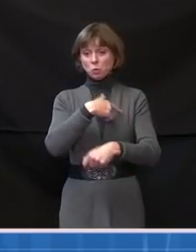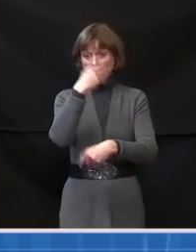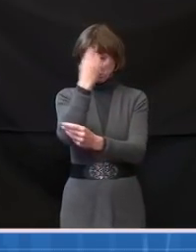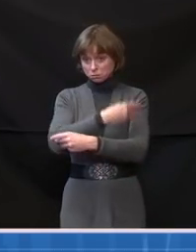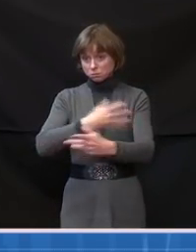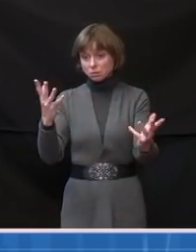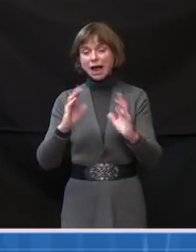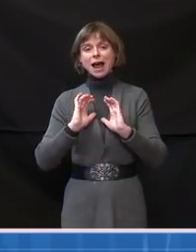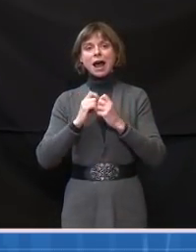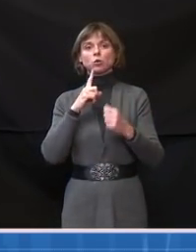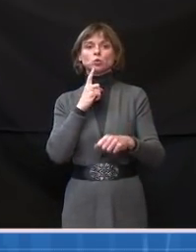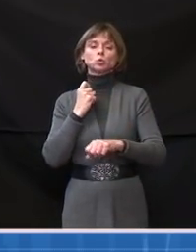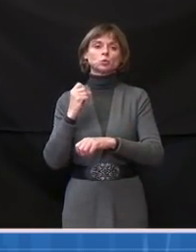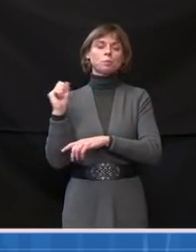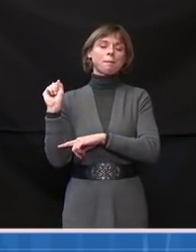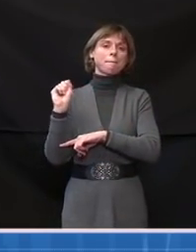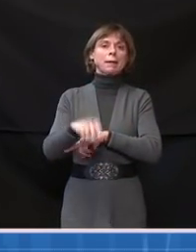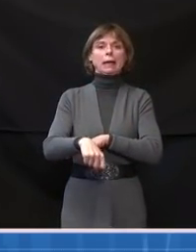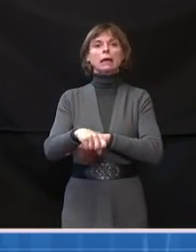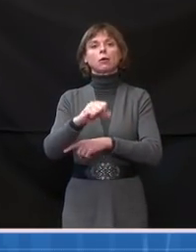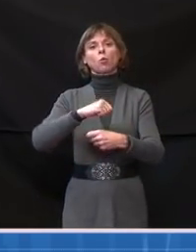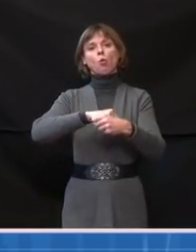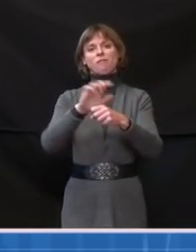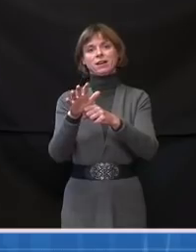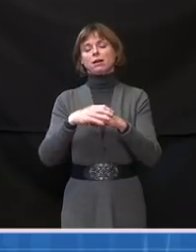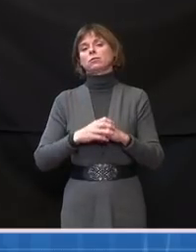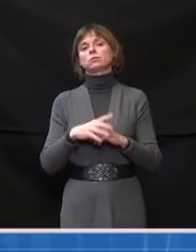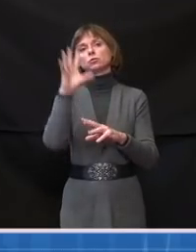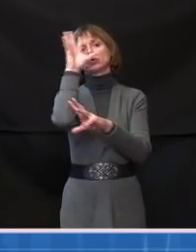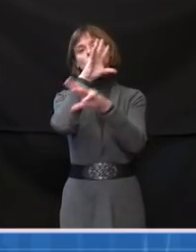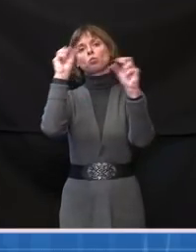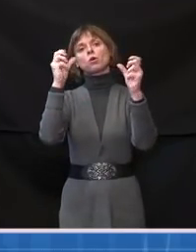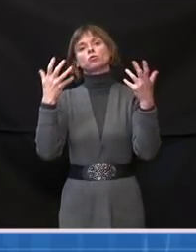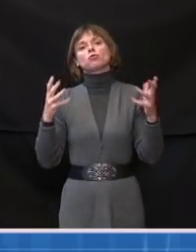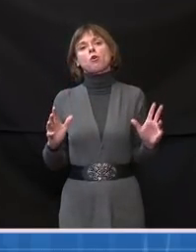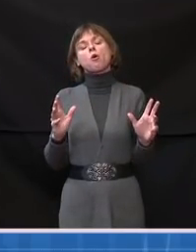President Biden has laid out a comprehensive national strategy to tackle this pandemic.